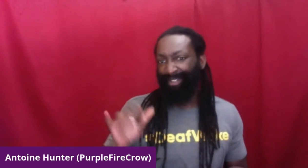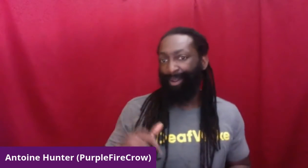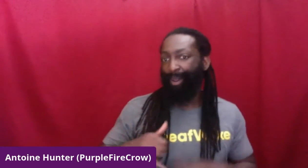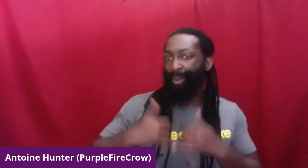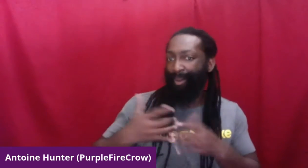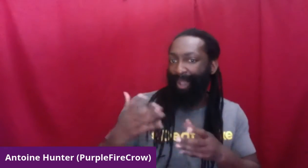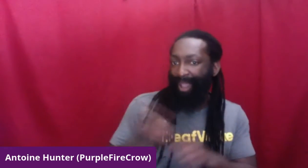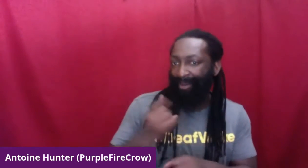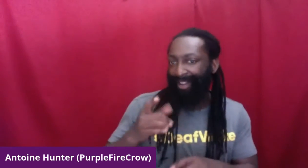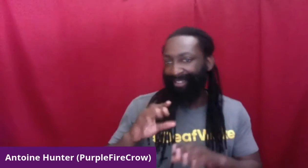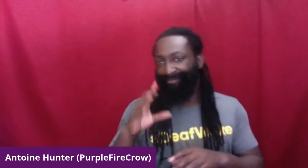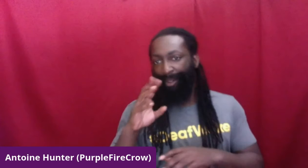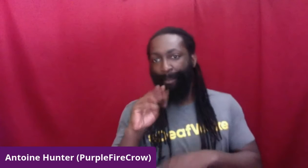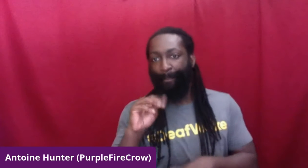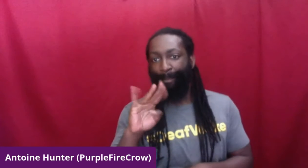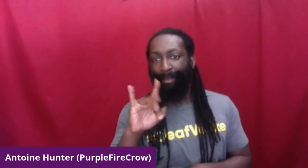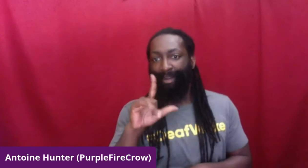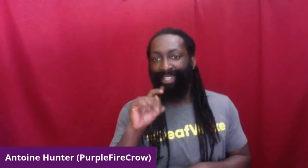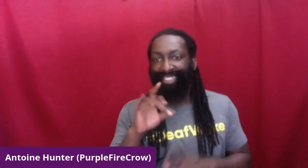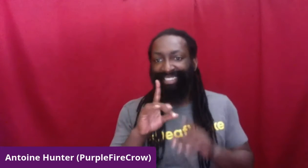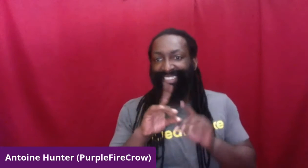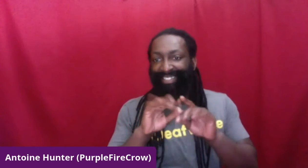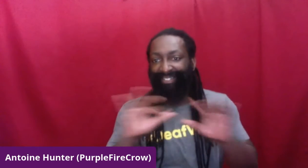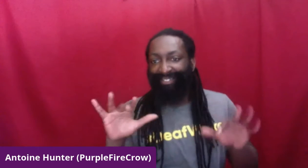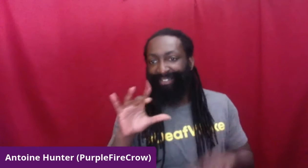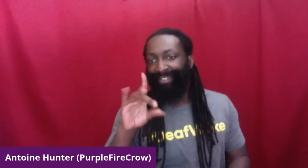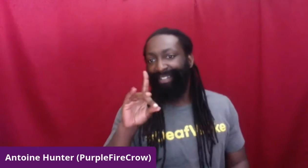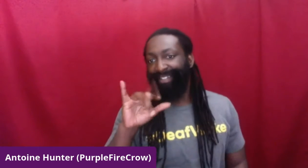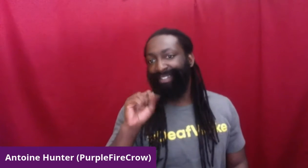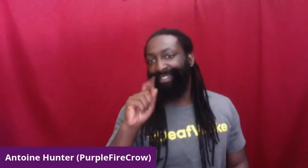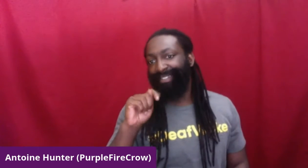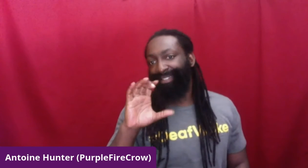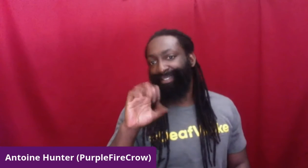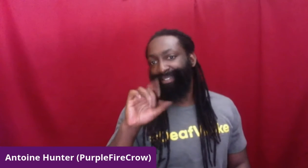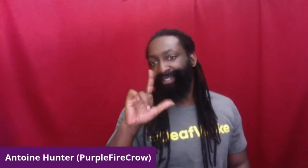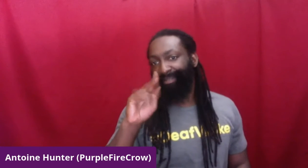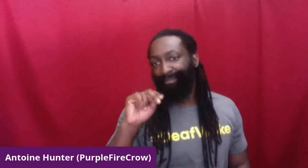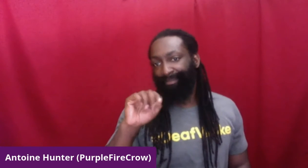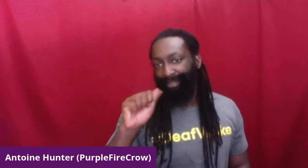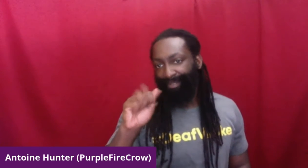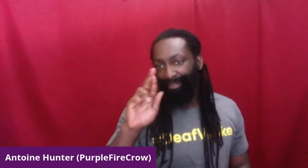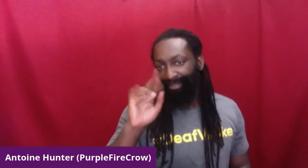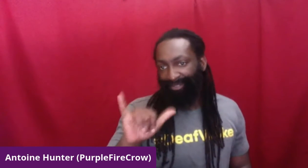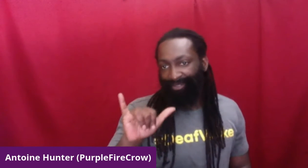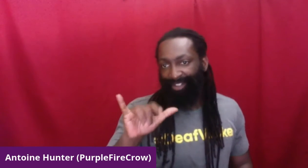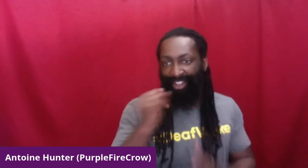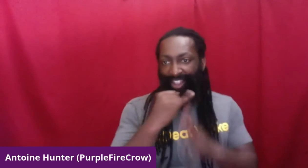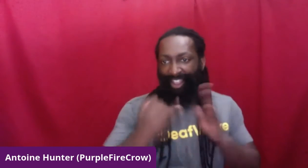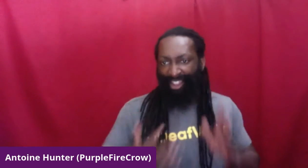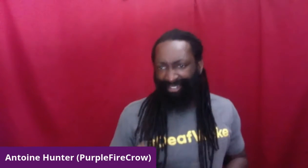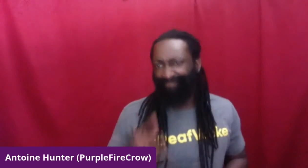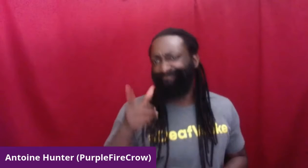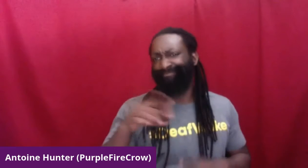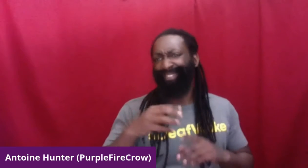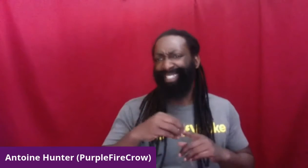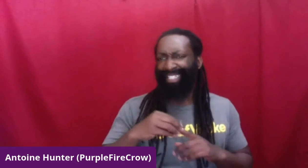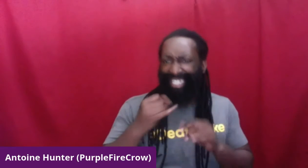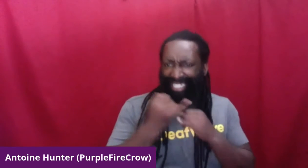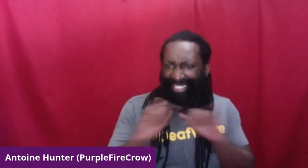Lindsay is a Atlanta based, award-winning, multi-disciplinary artist, independent curator,